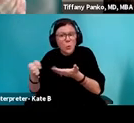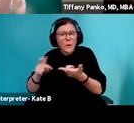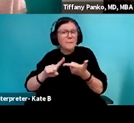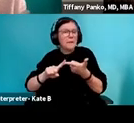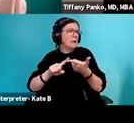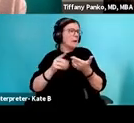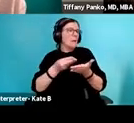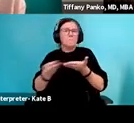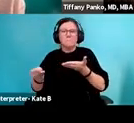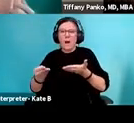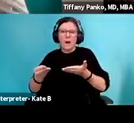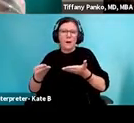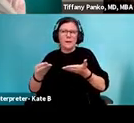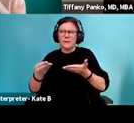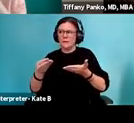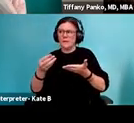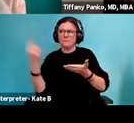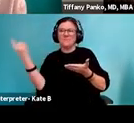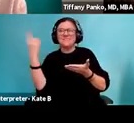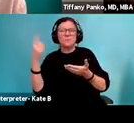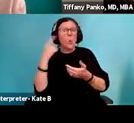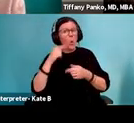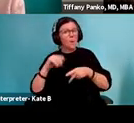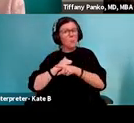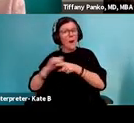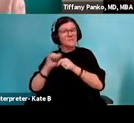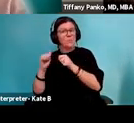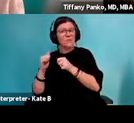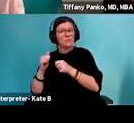you might want to practice with models, or decide what you might need support with in